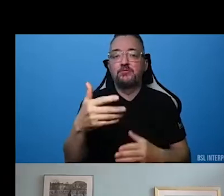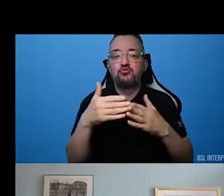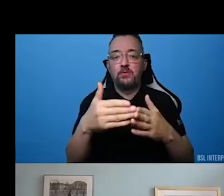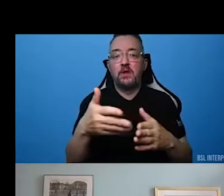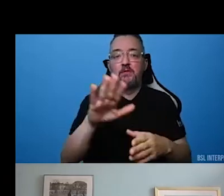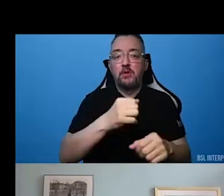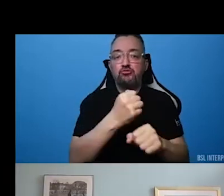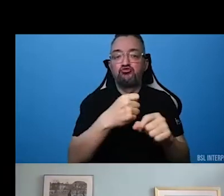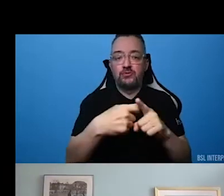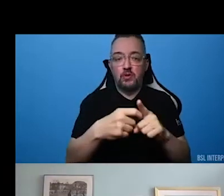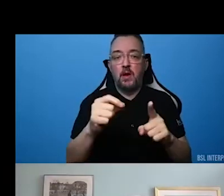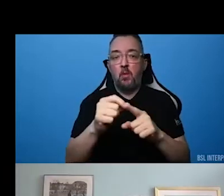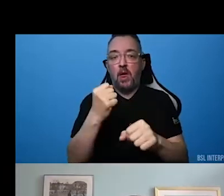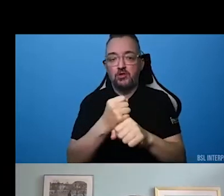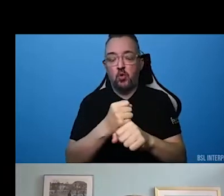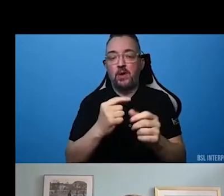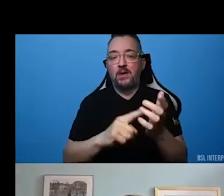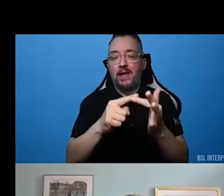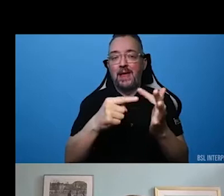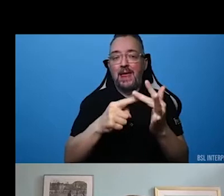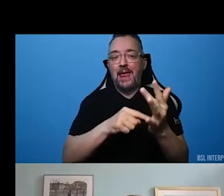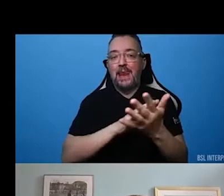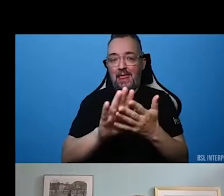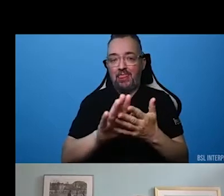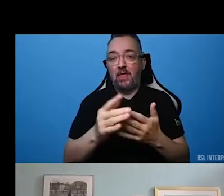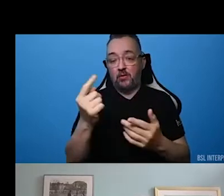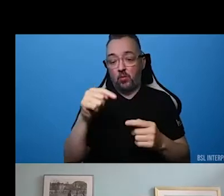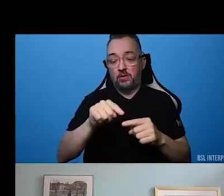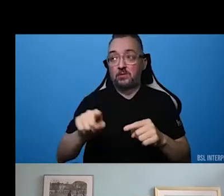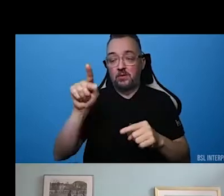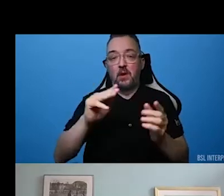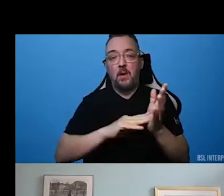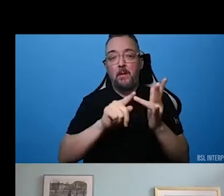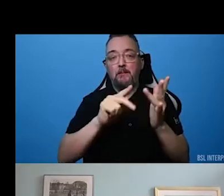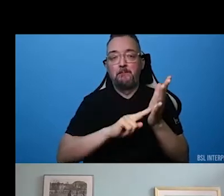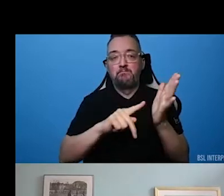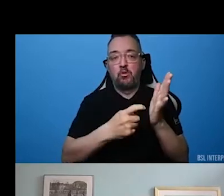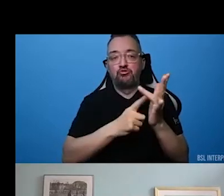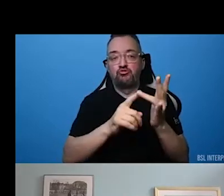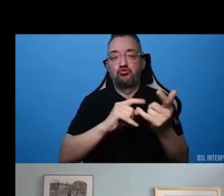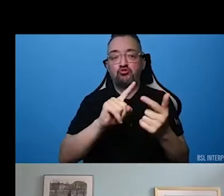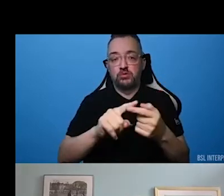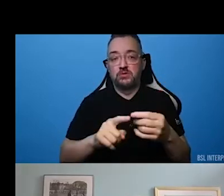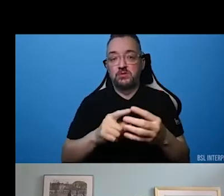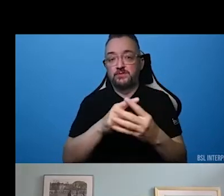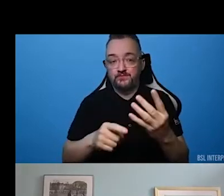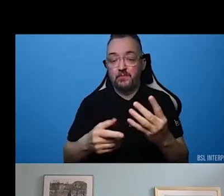Greenock Port Glasgow Leith and not too far from here in Montrose alongside four ships